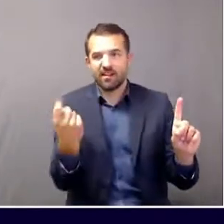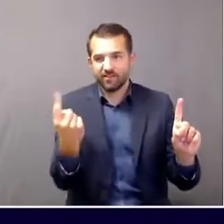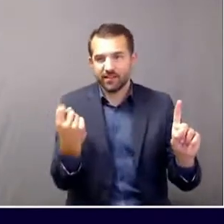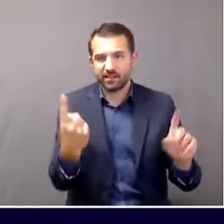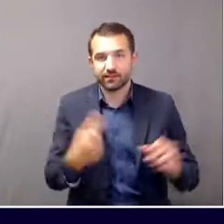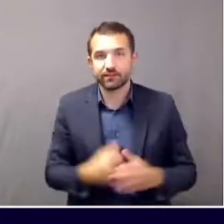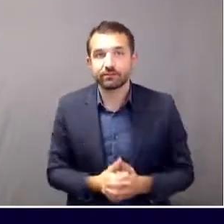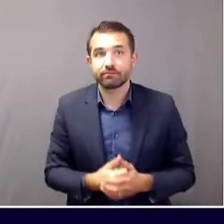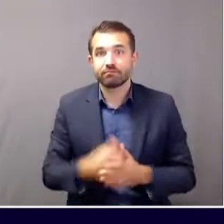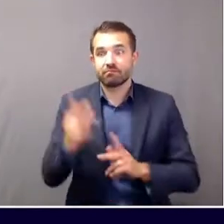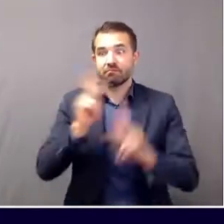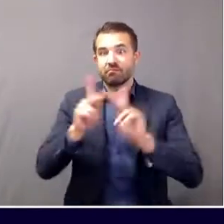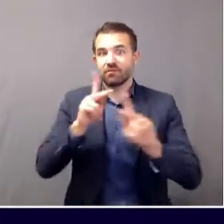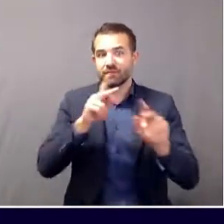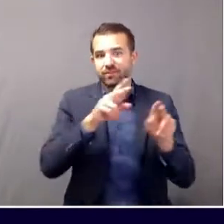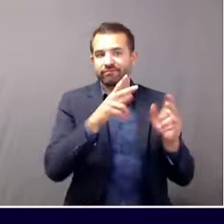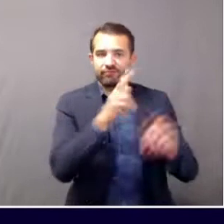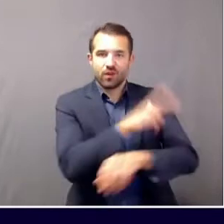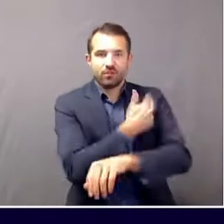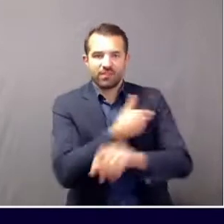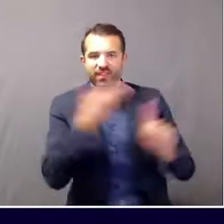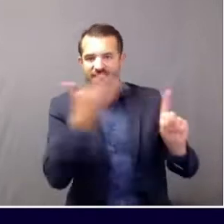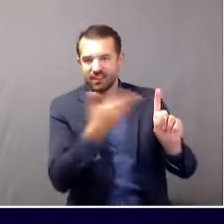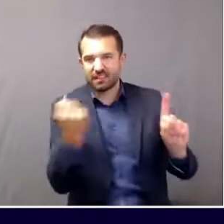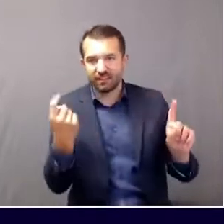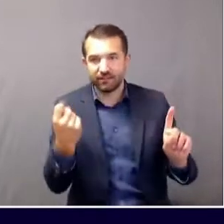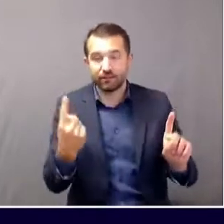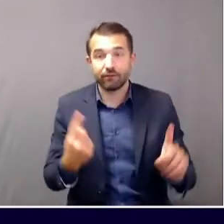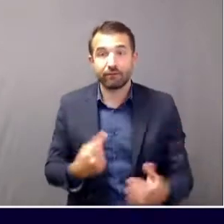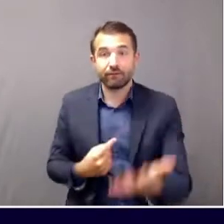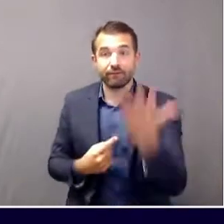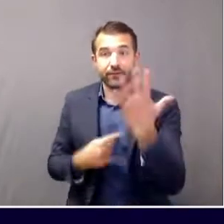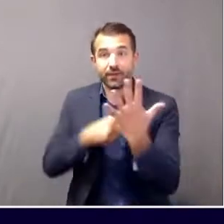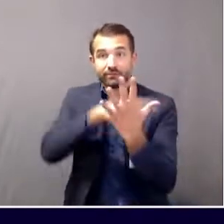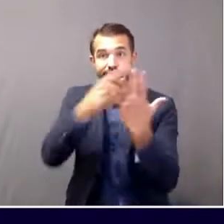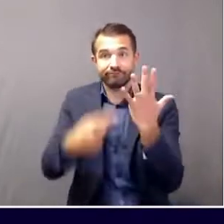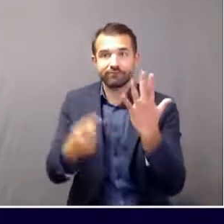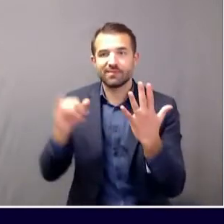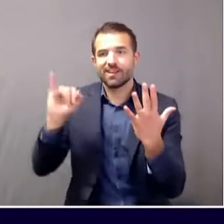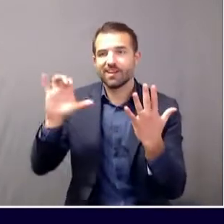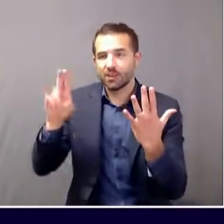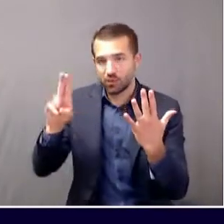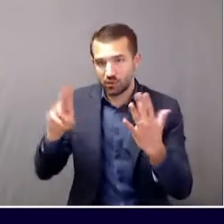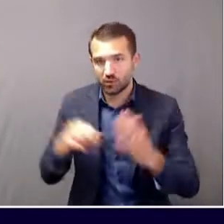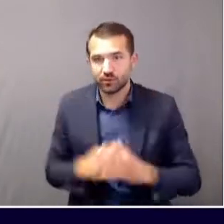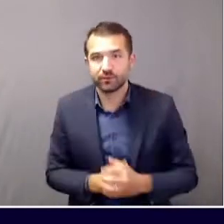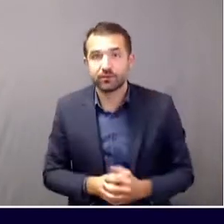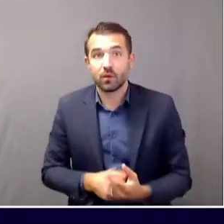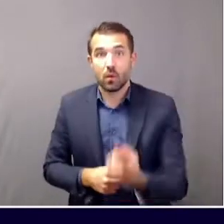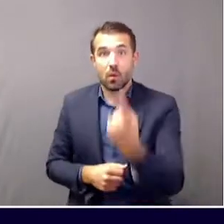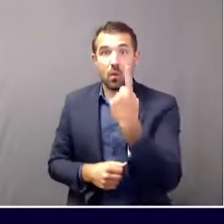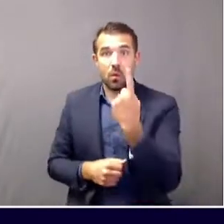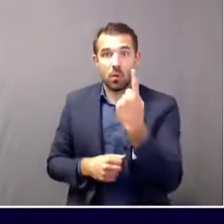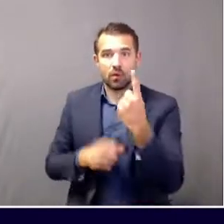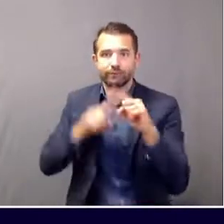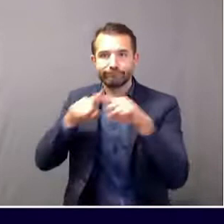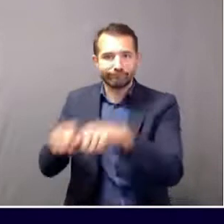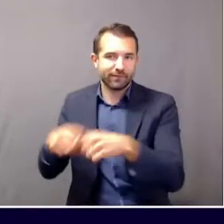are currently in the hospital five of whom are in intensive